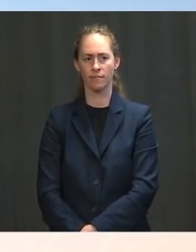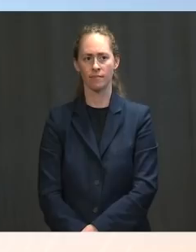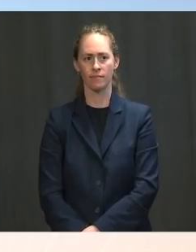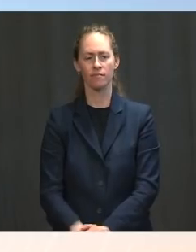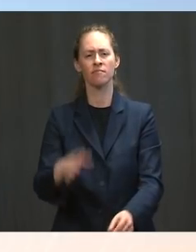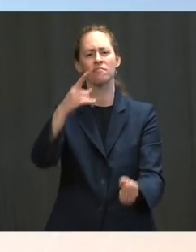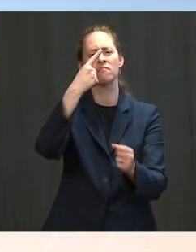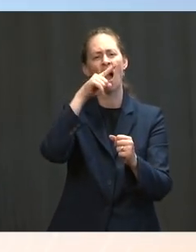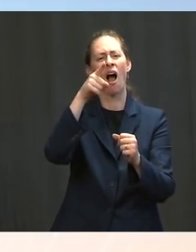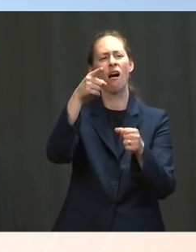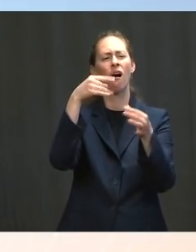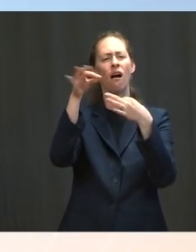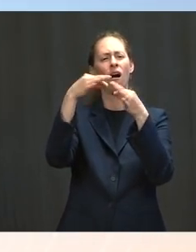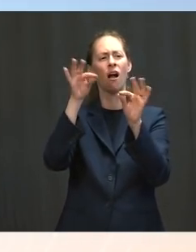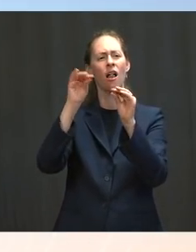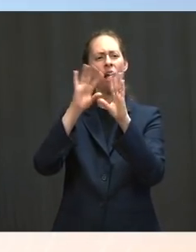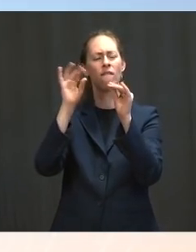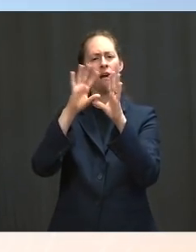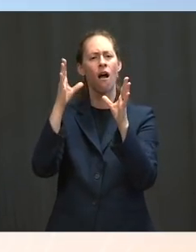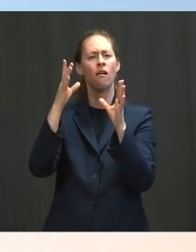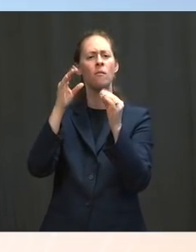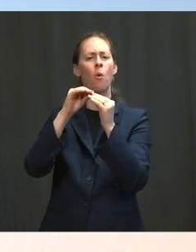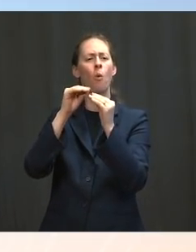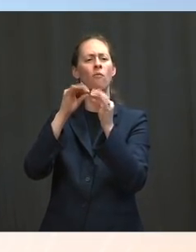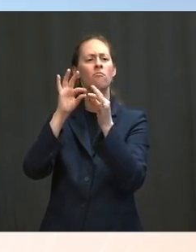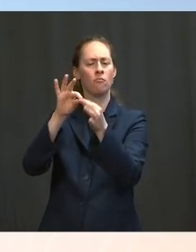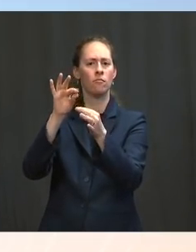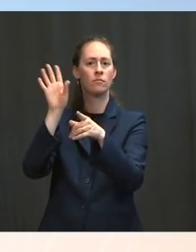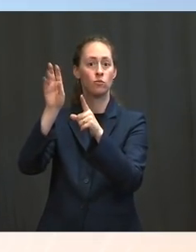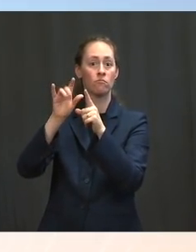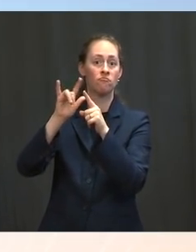to one of the redder parts of the bluest states in totality